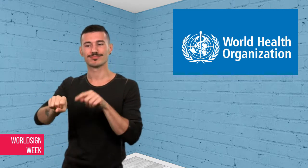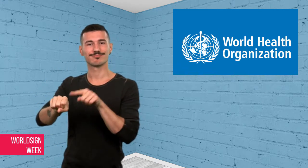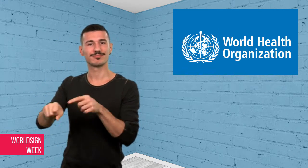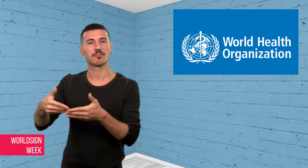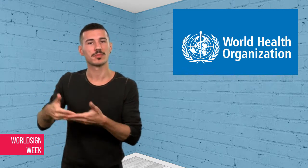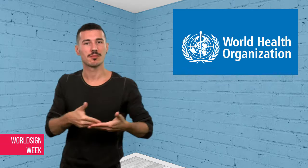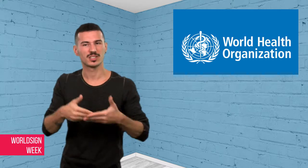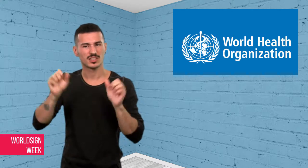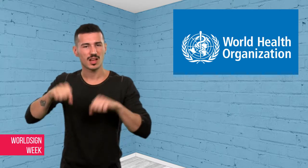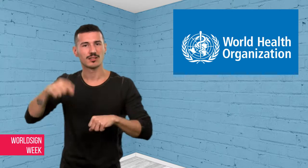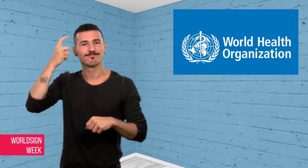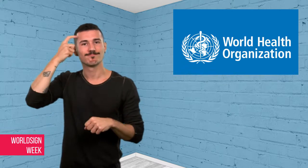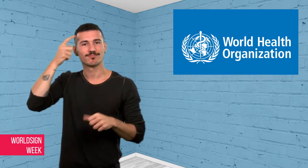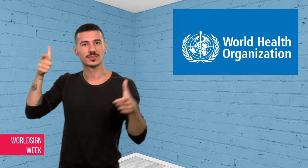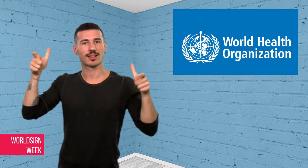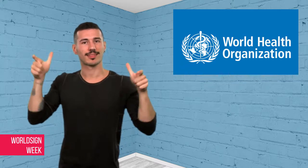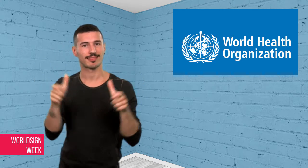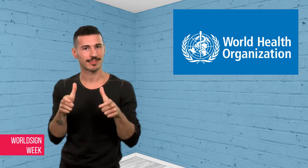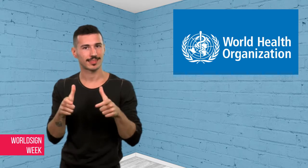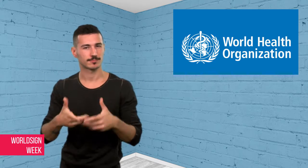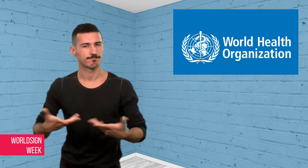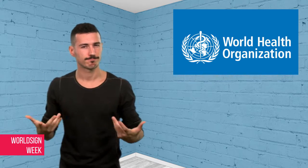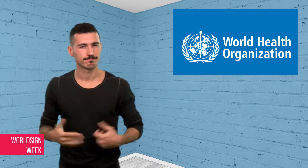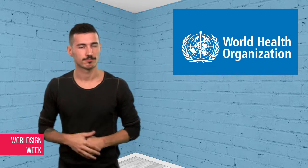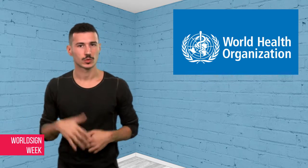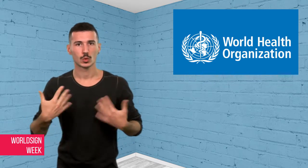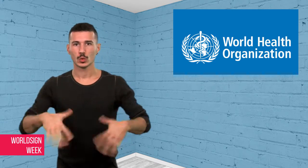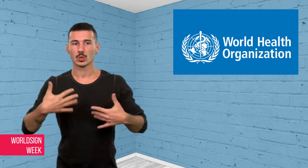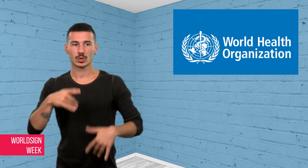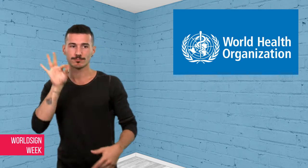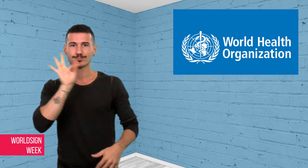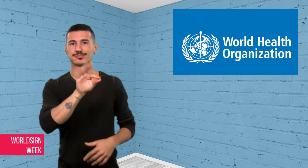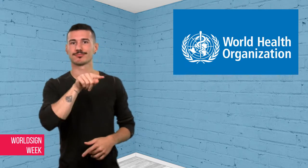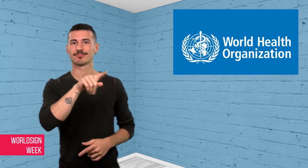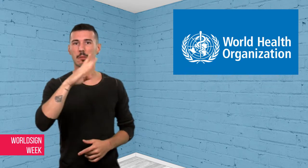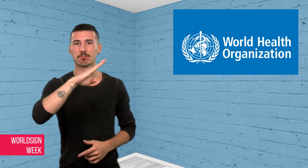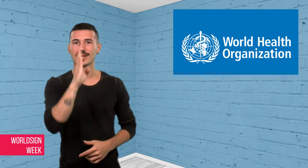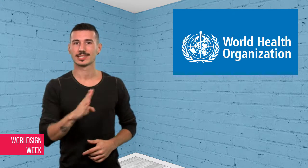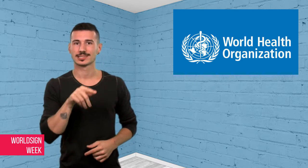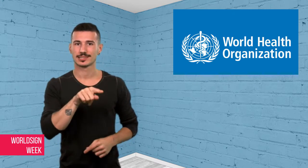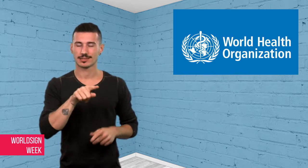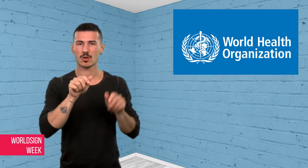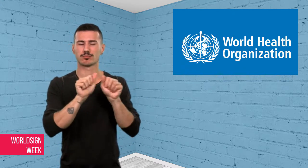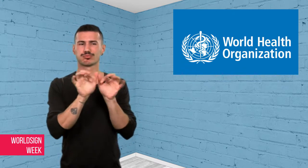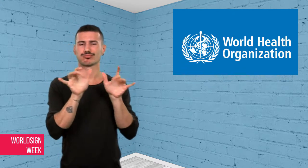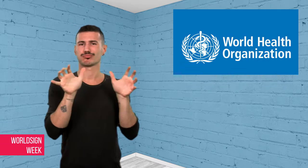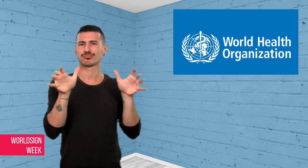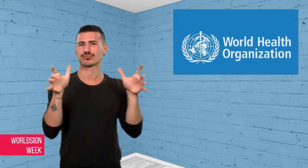to babies with underdeveloped brain and it is